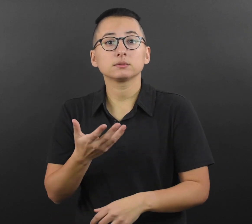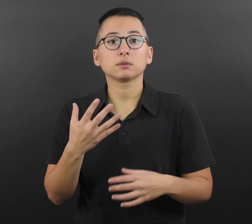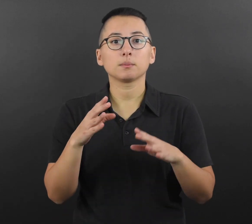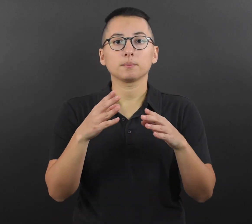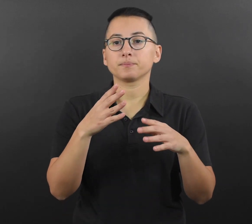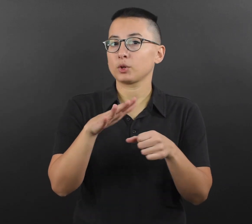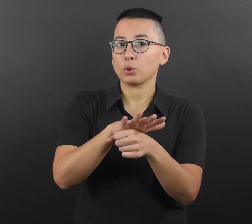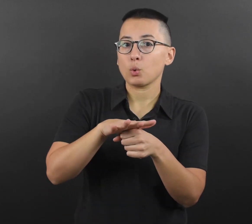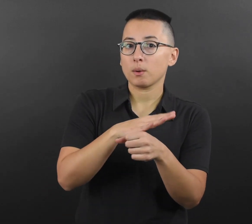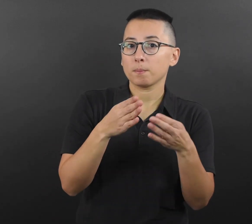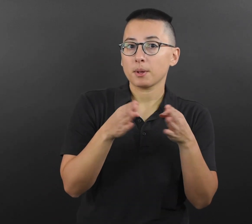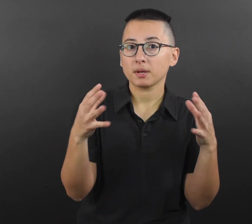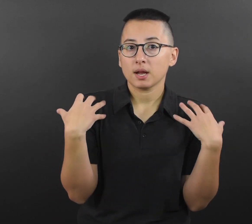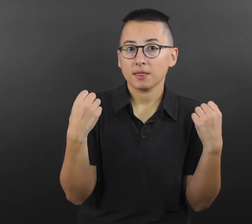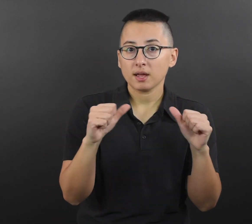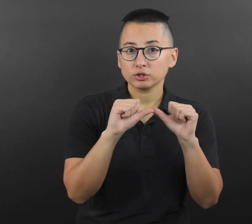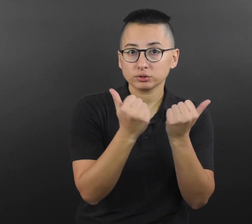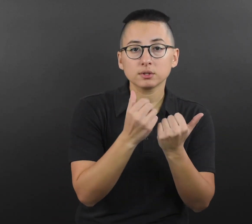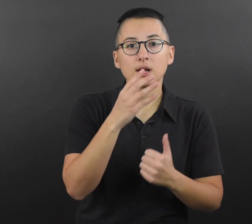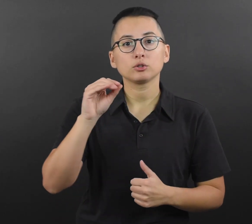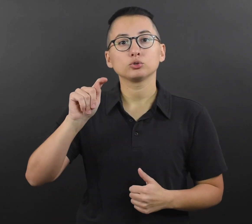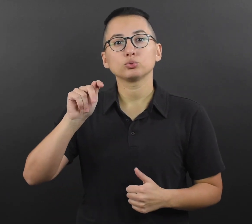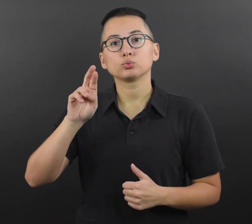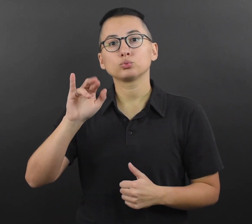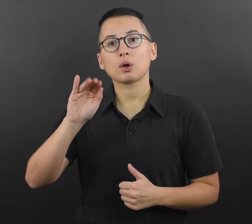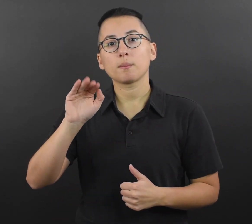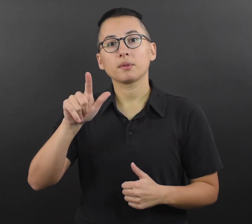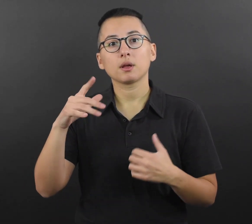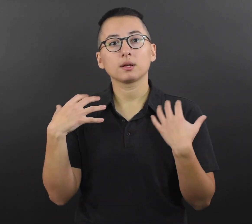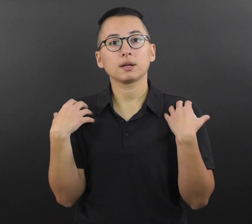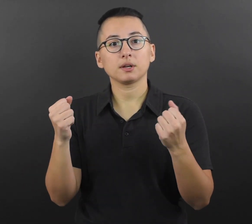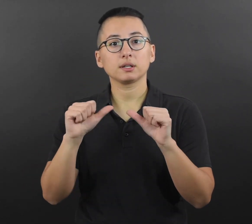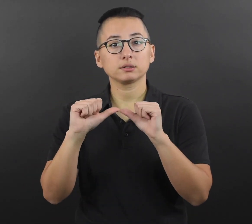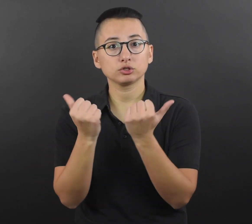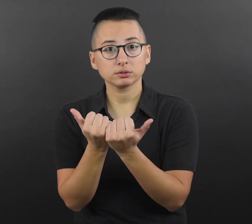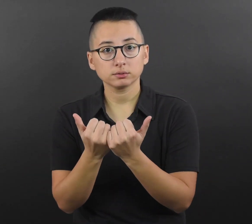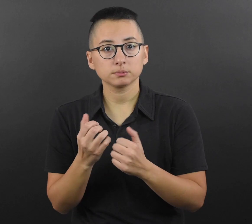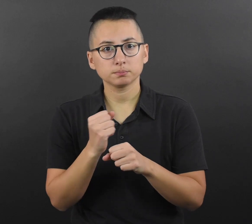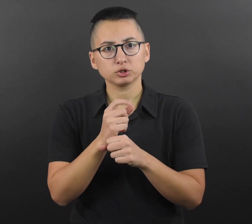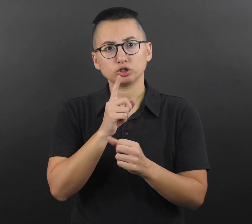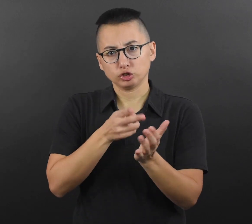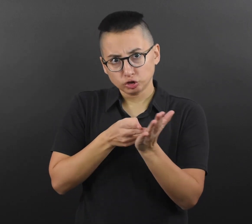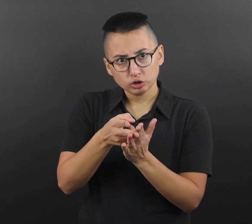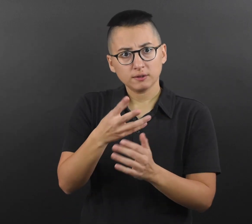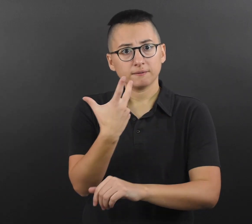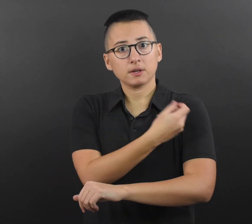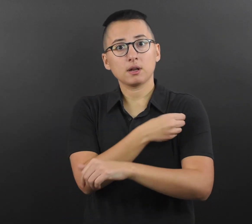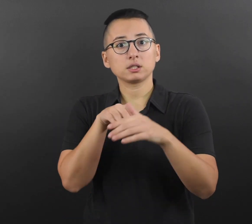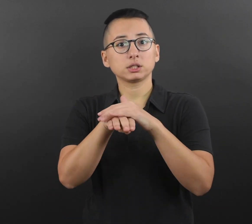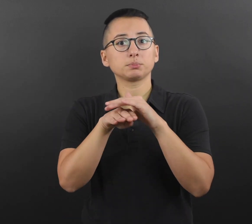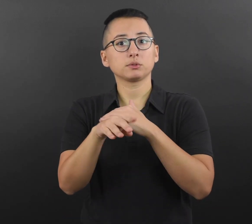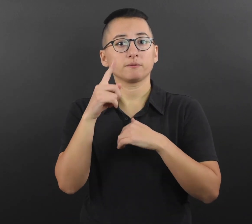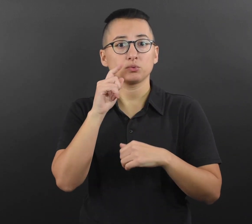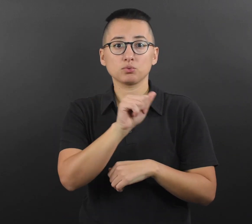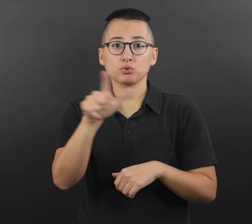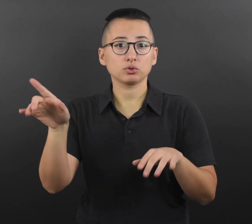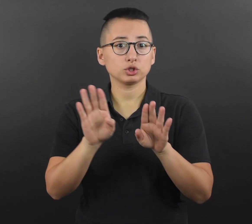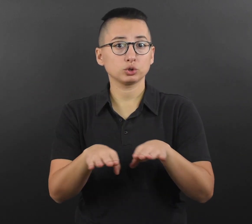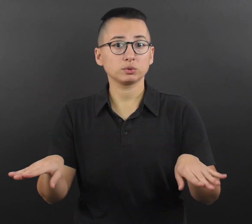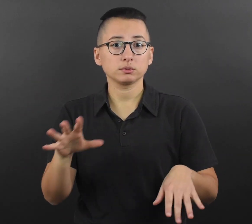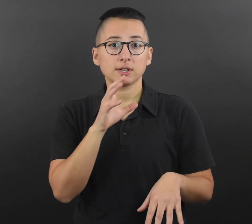and tribal health agencies — to ensure the vaccine is accessible to all 5- to 11-year-olds.